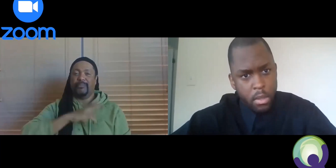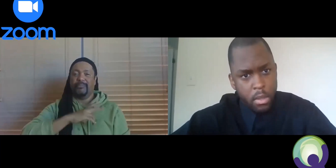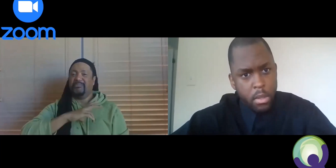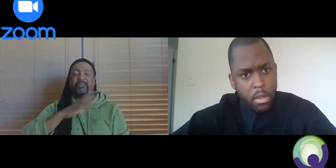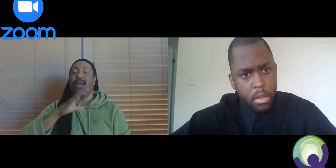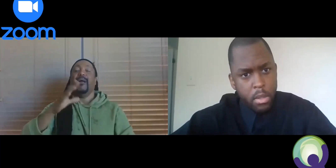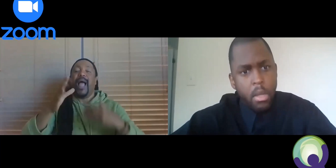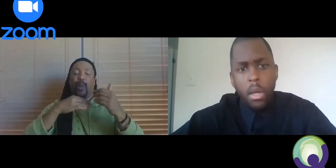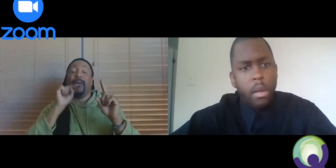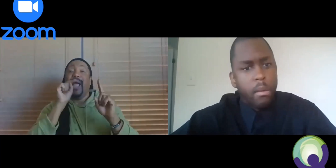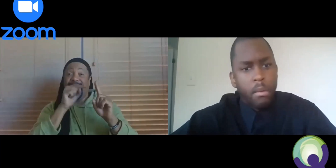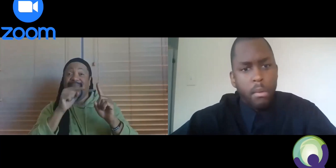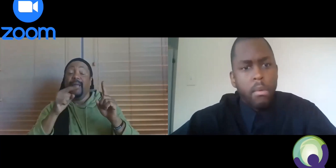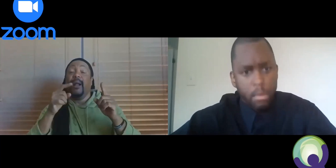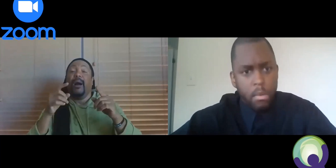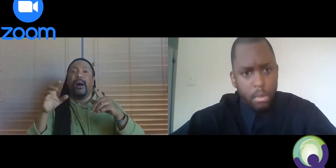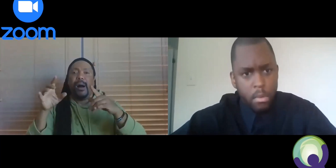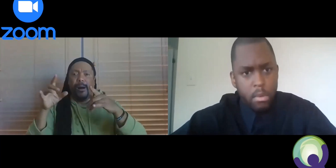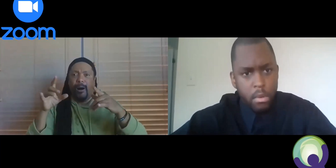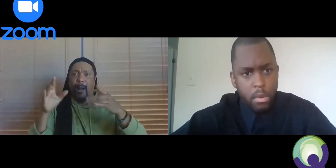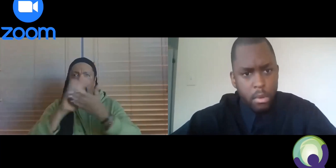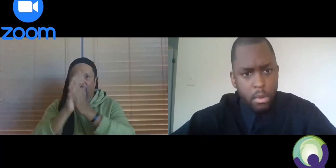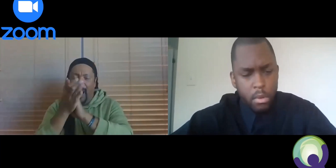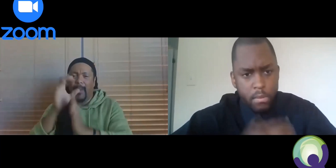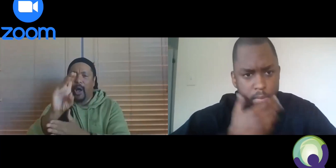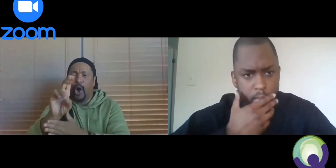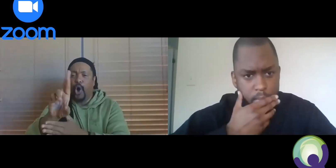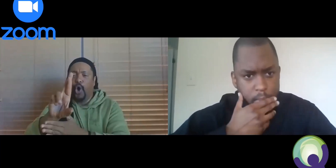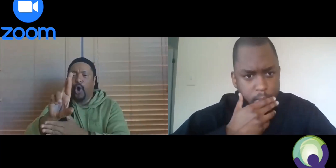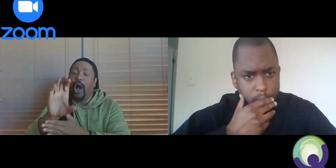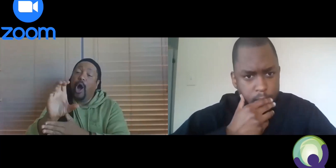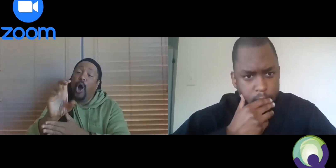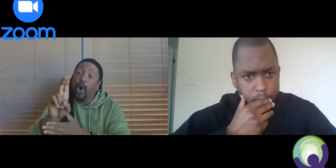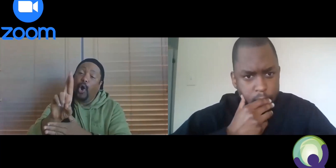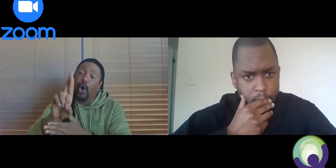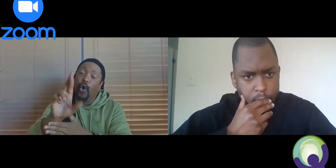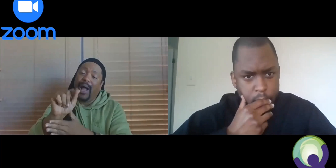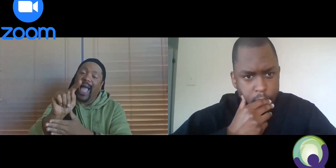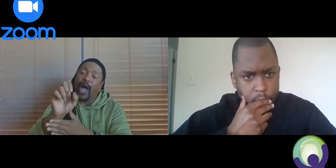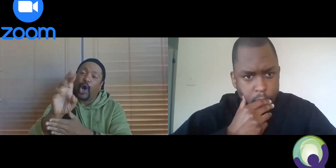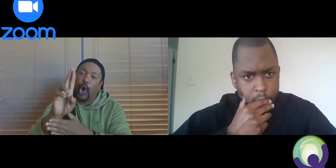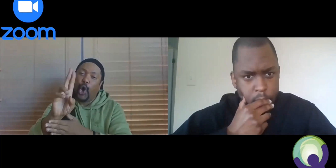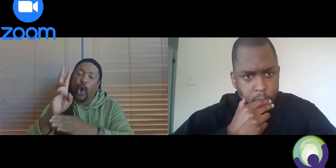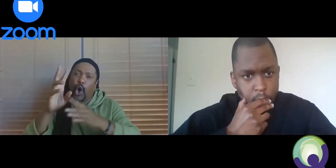he is a curator of Black Deaf artworks.